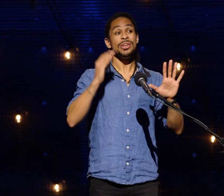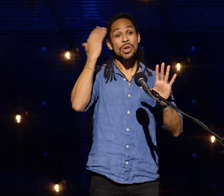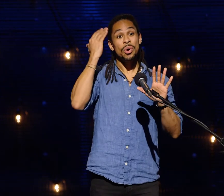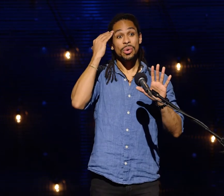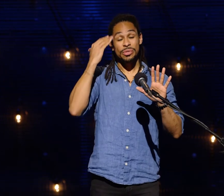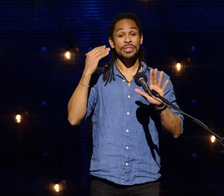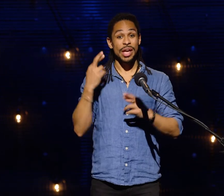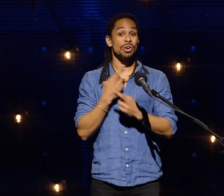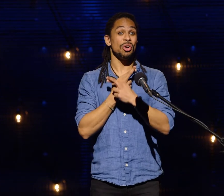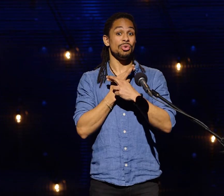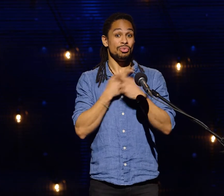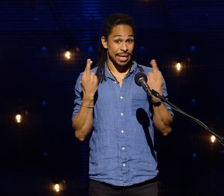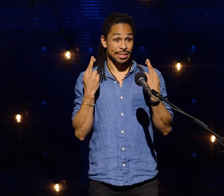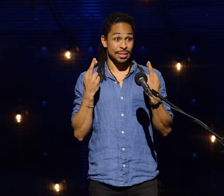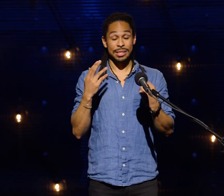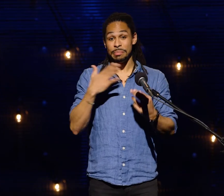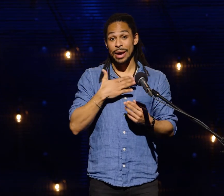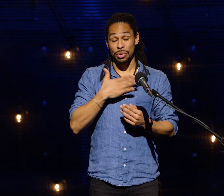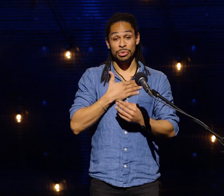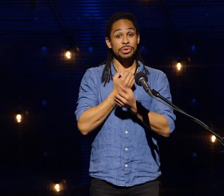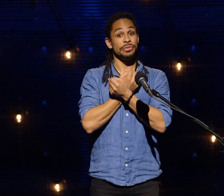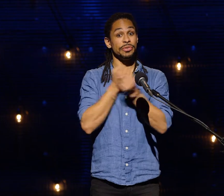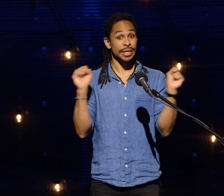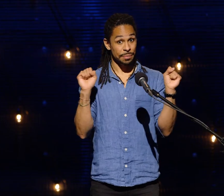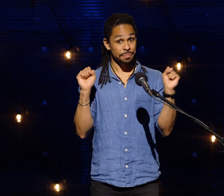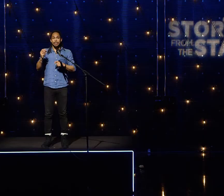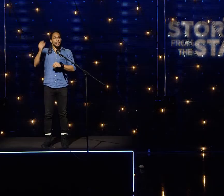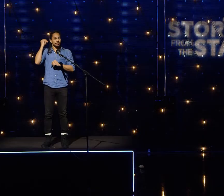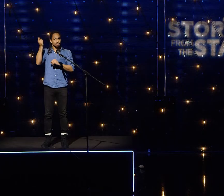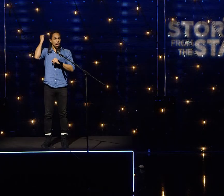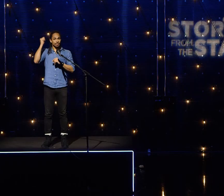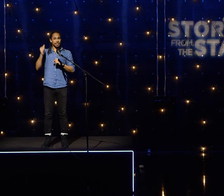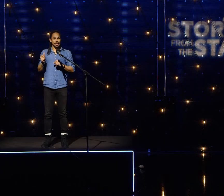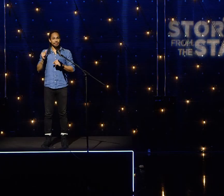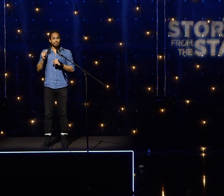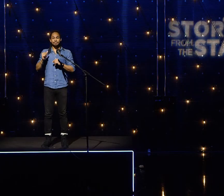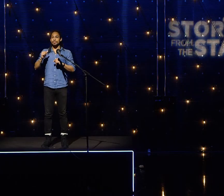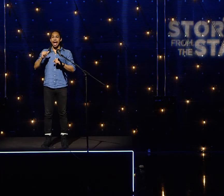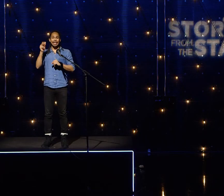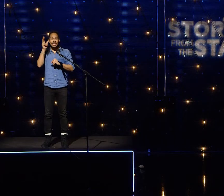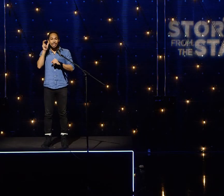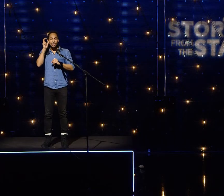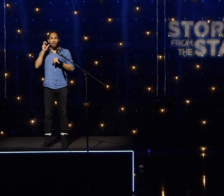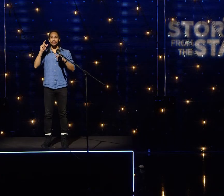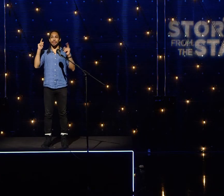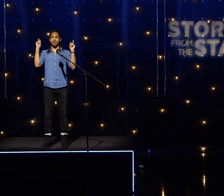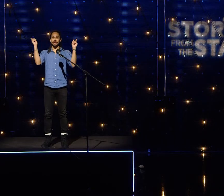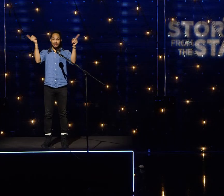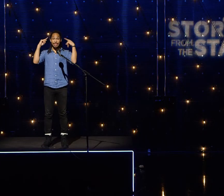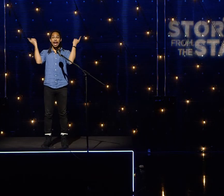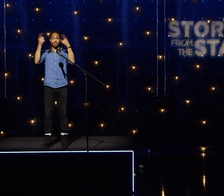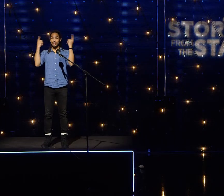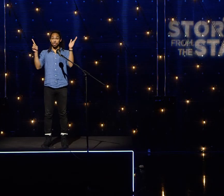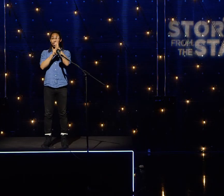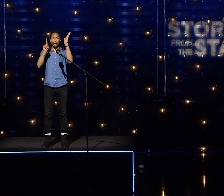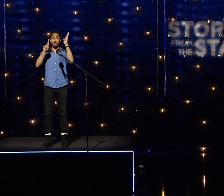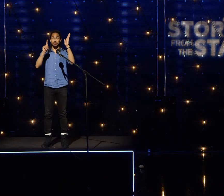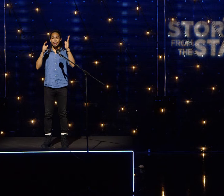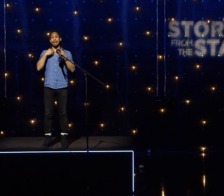and know that they are a risk to my own freedom. All of a sudden, I hear the sirens chirp, and I let